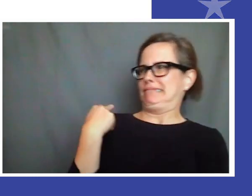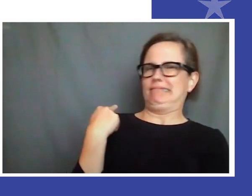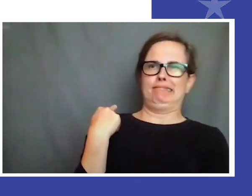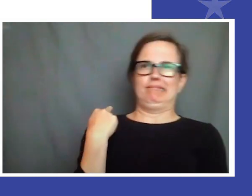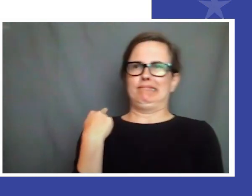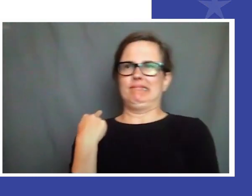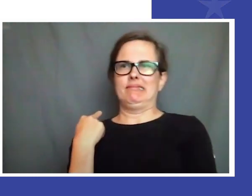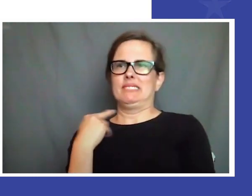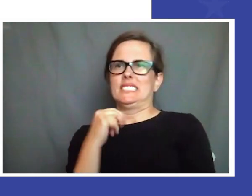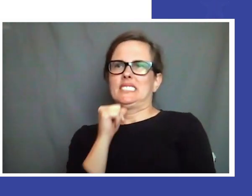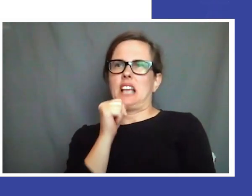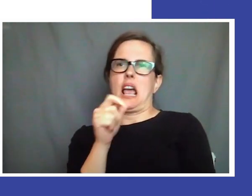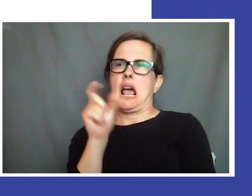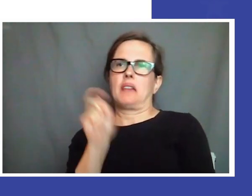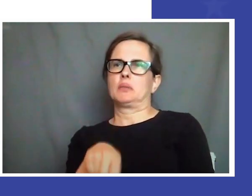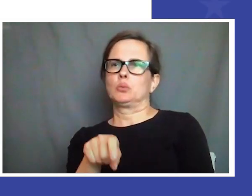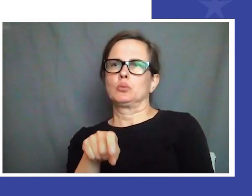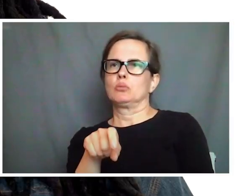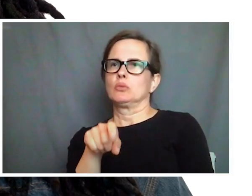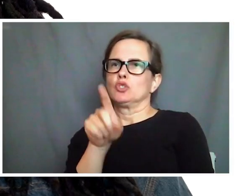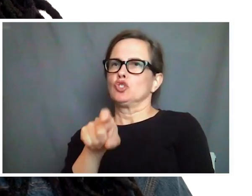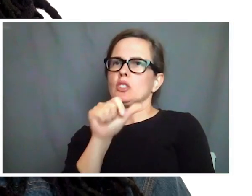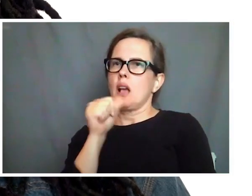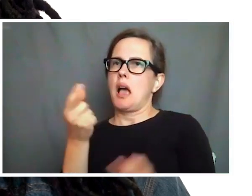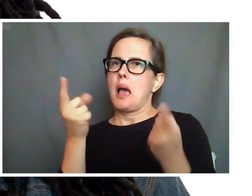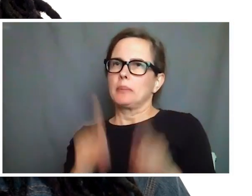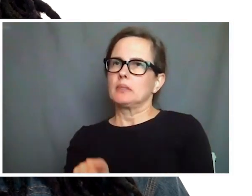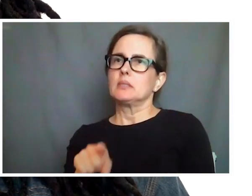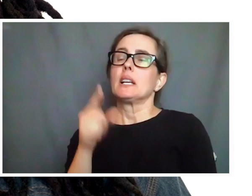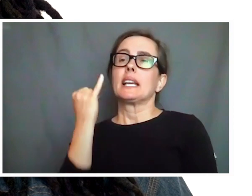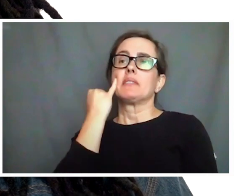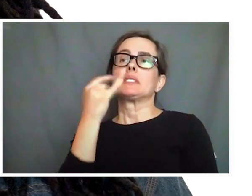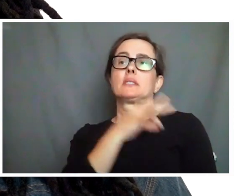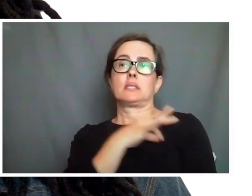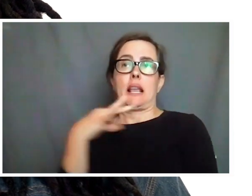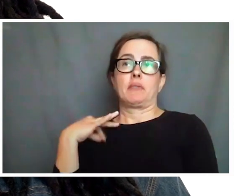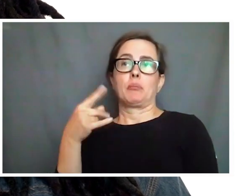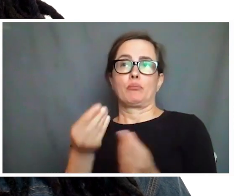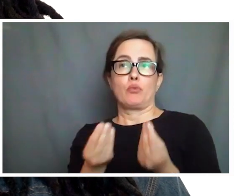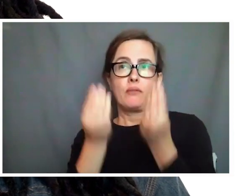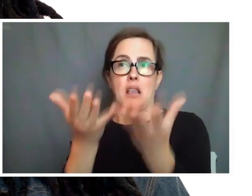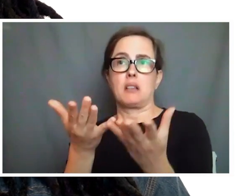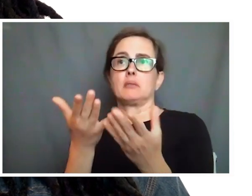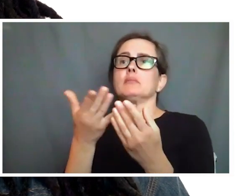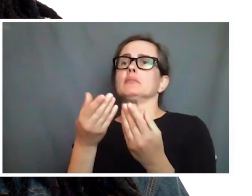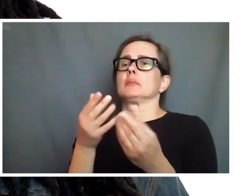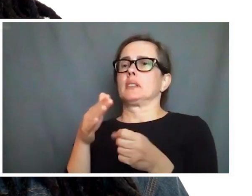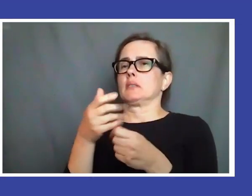Are you just gonna linger there or what? But it doesn't have to be this way. Especially if staff create a supportive environment.